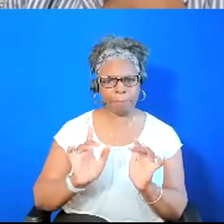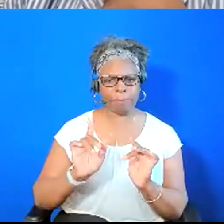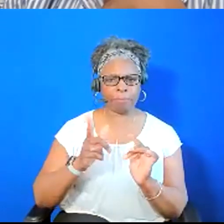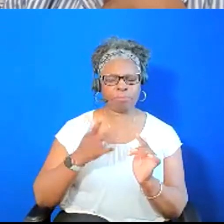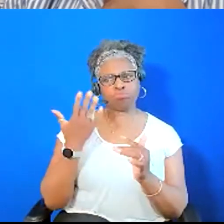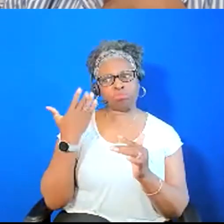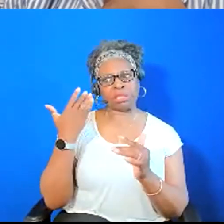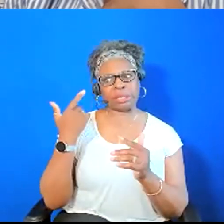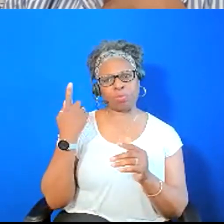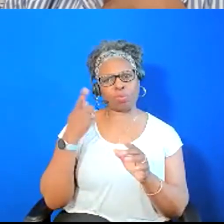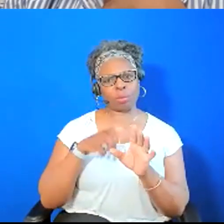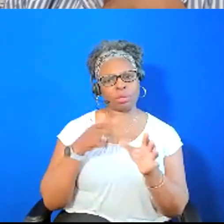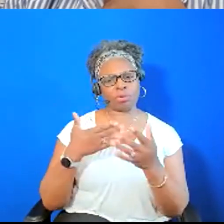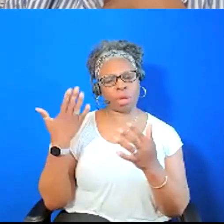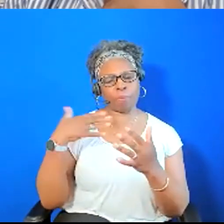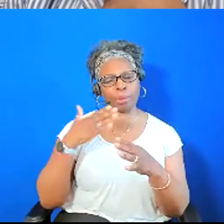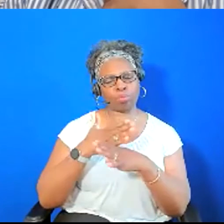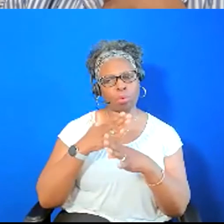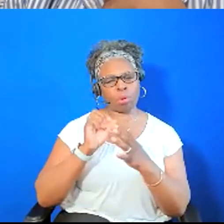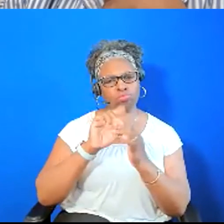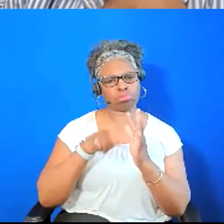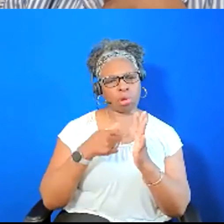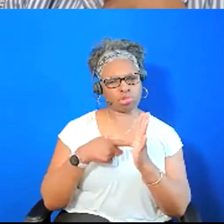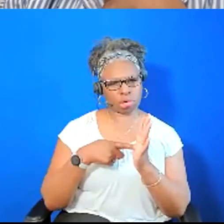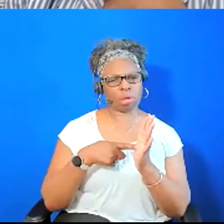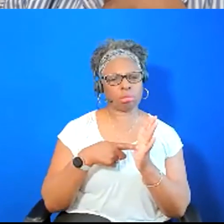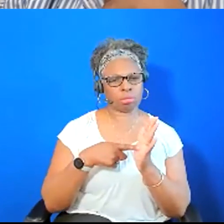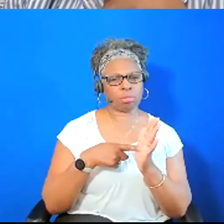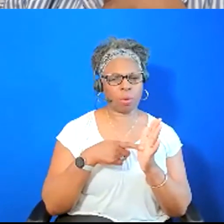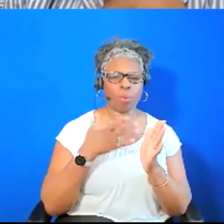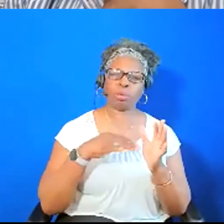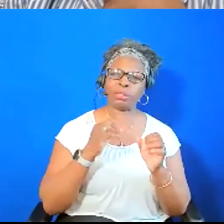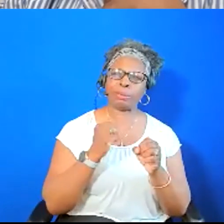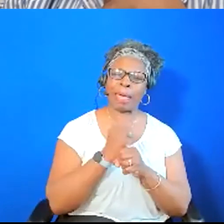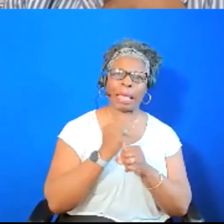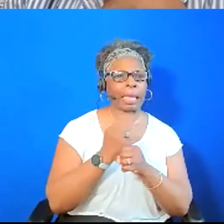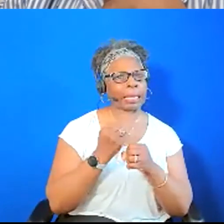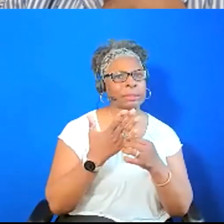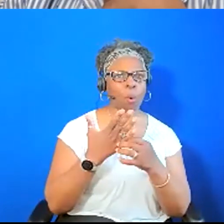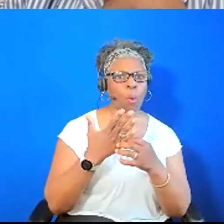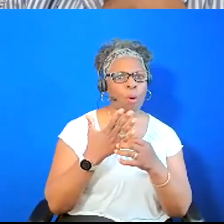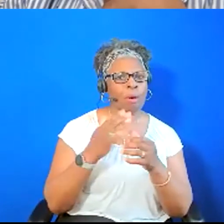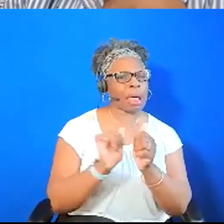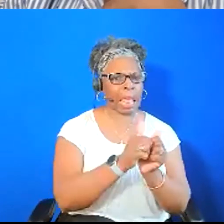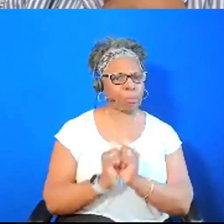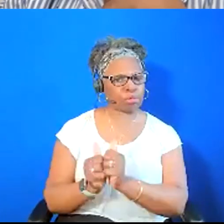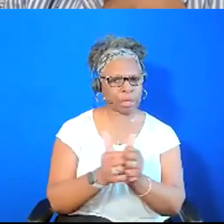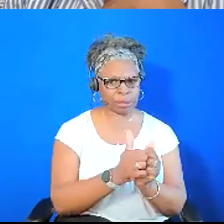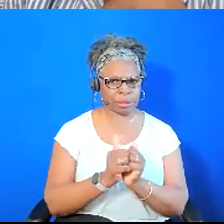year ago, I worked on a project where I think I wanted to make it so collaborative, that I was all the time sort of throwing ideas,